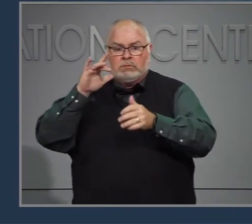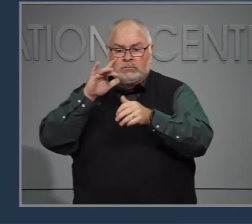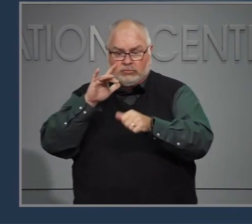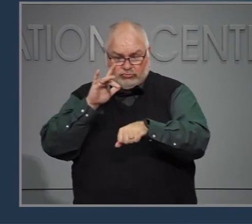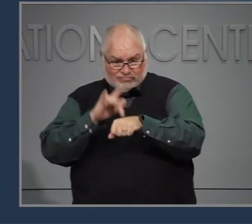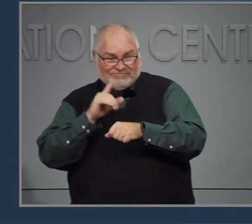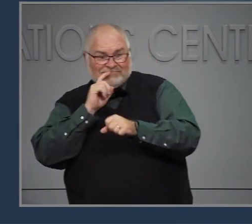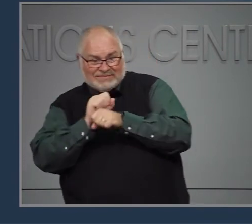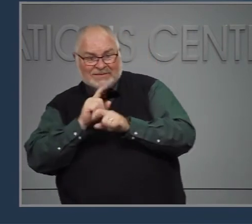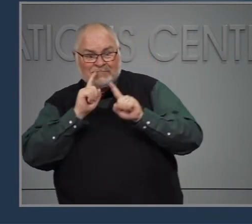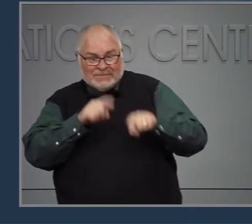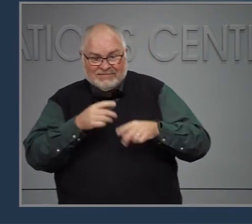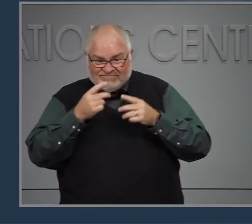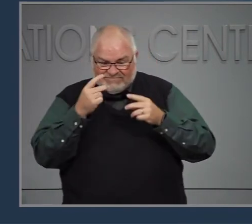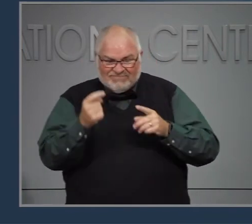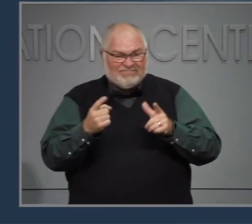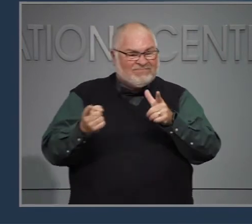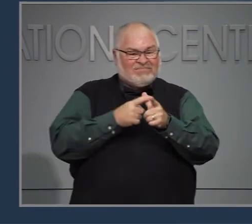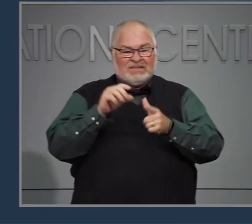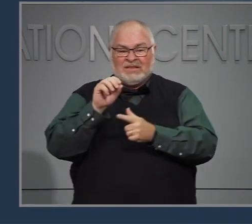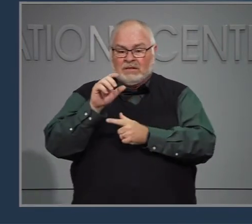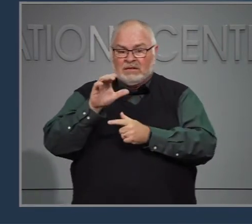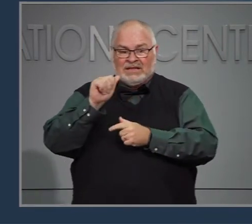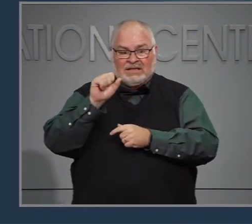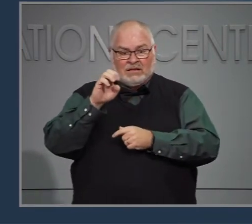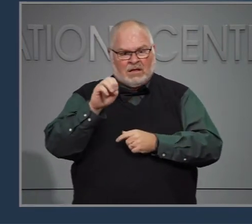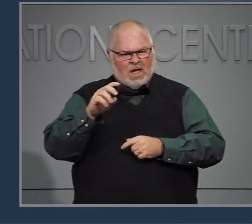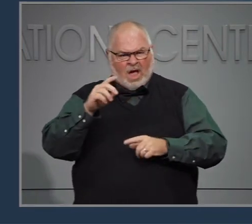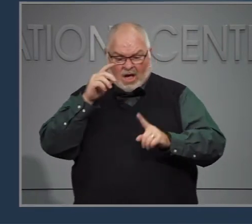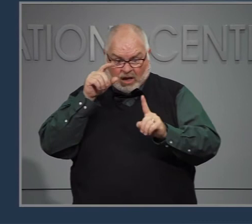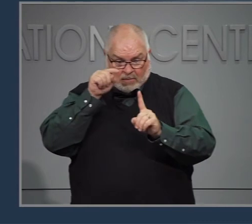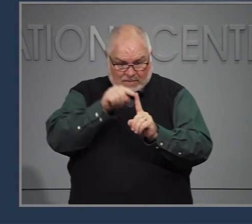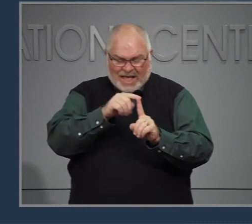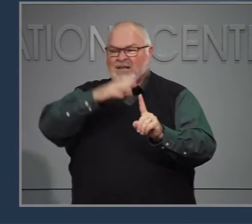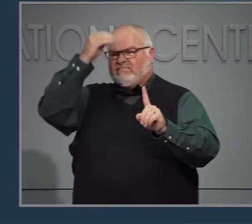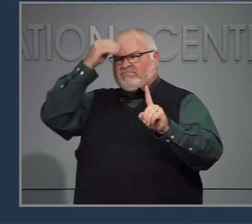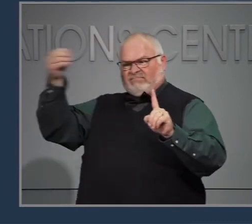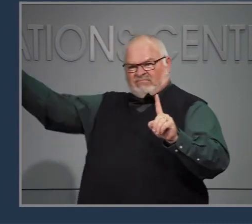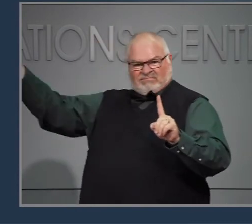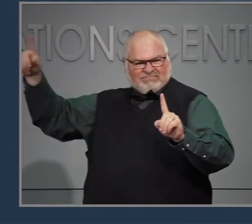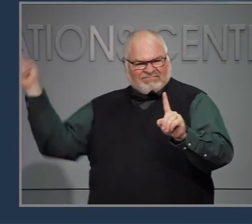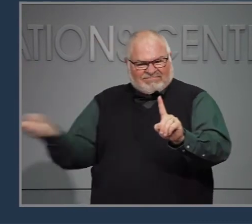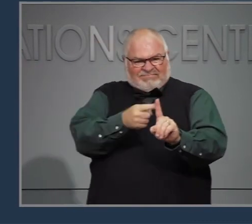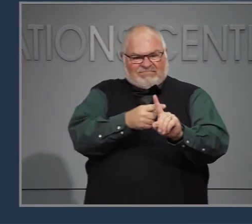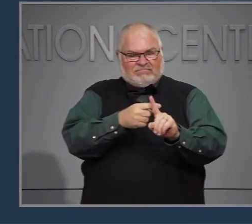SO TOGETHER THESE 5 ELEMENTS OF OUR STRATEGY PREVENTION STAFFING TESTING OUTBREAK